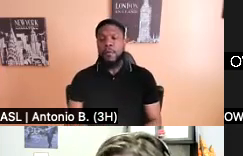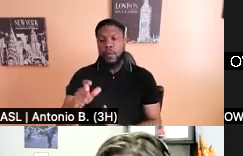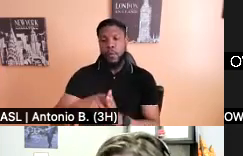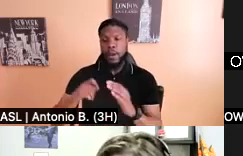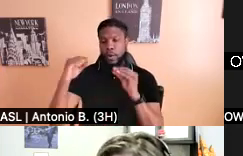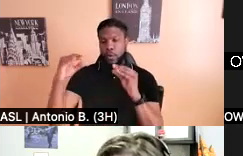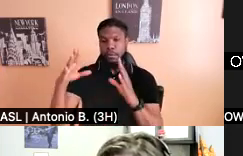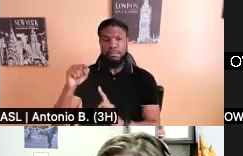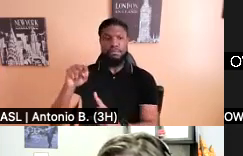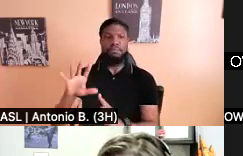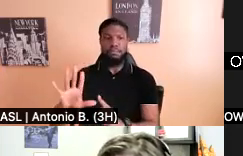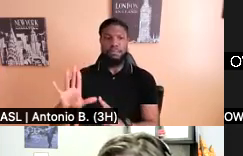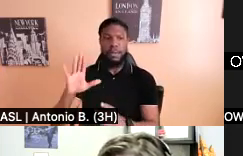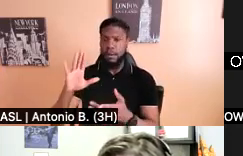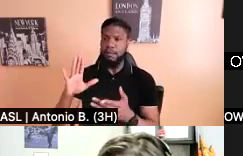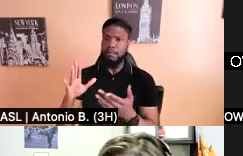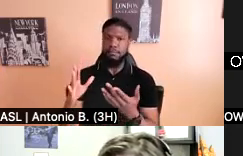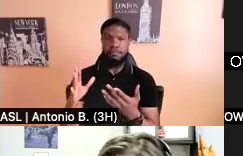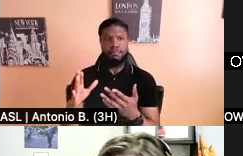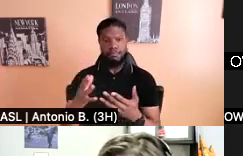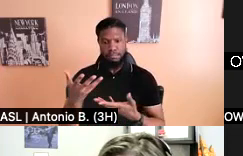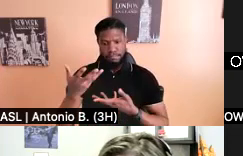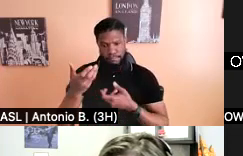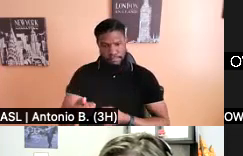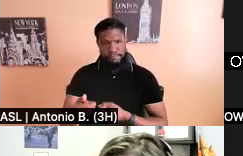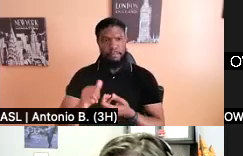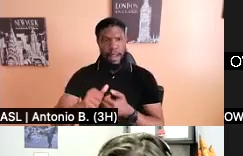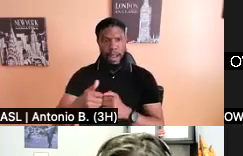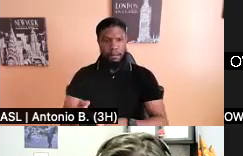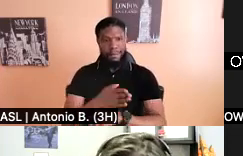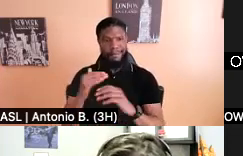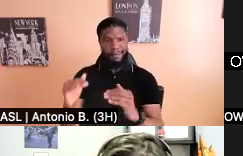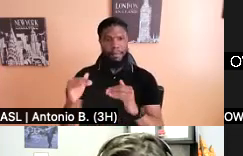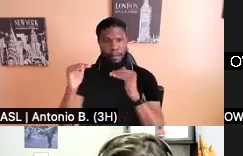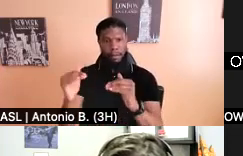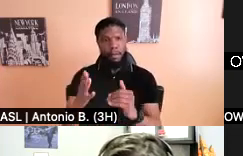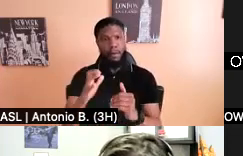comments on students' work was to make a clear statement in our guidelines both that we do not